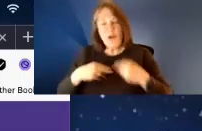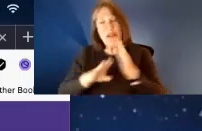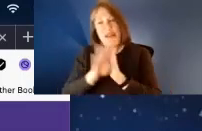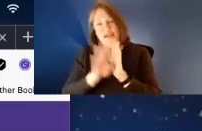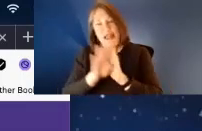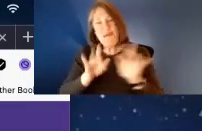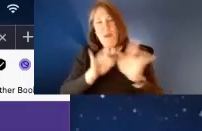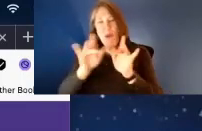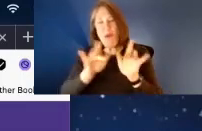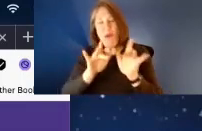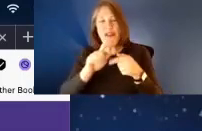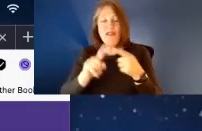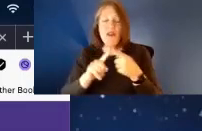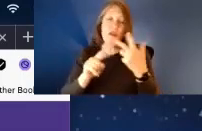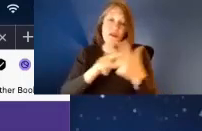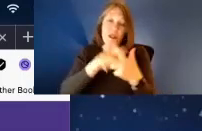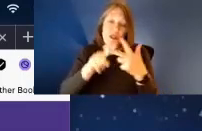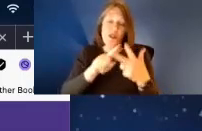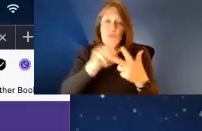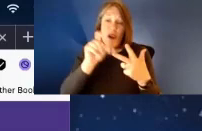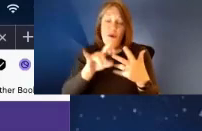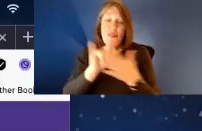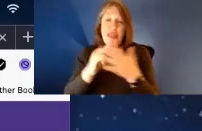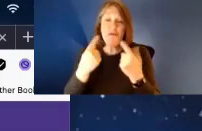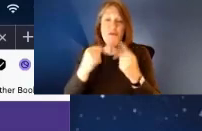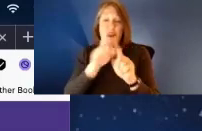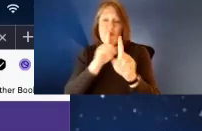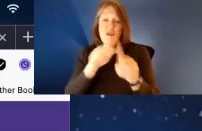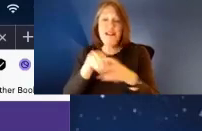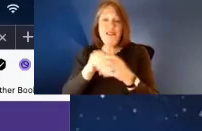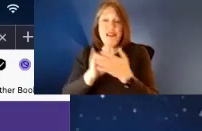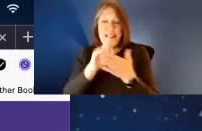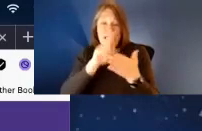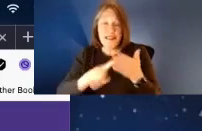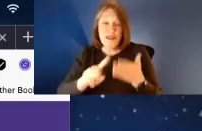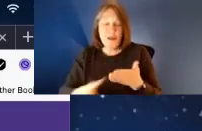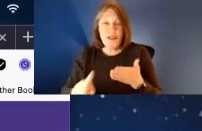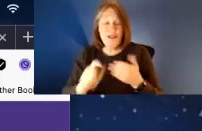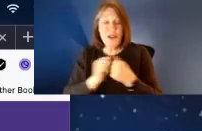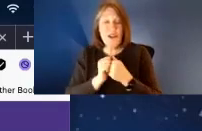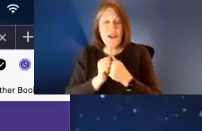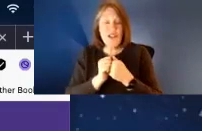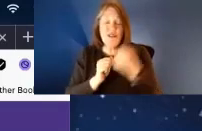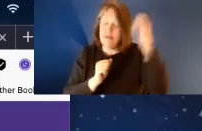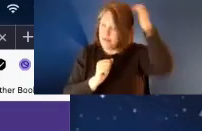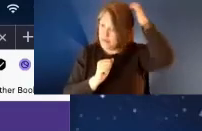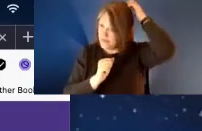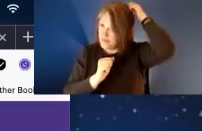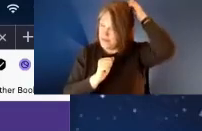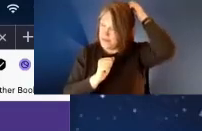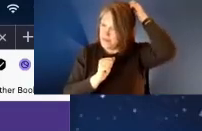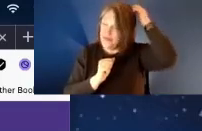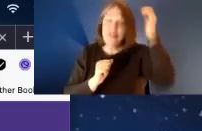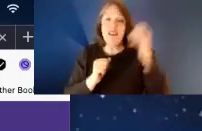there are three major questions that I am trying to answer in this research.